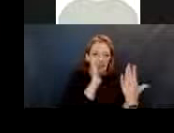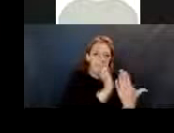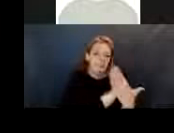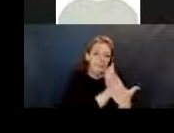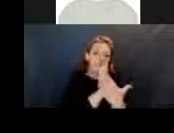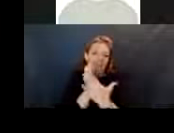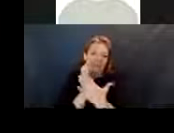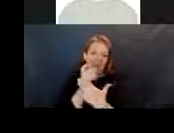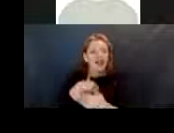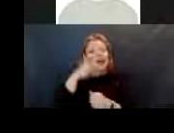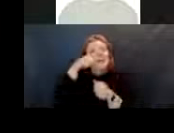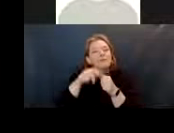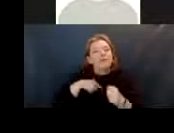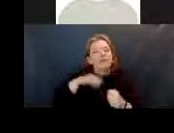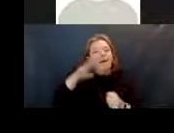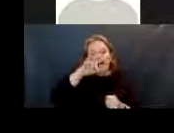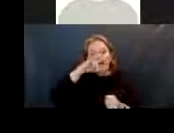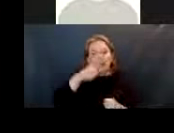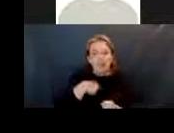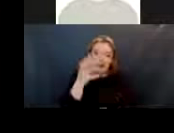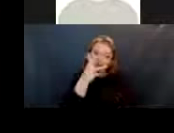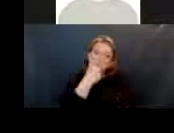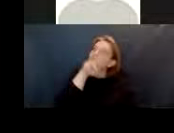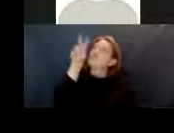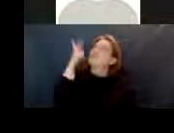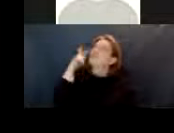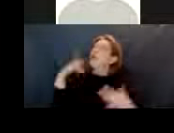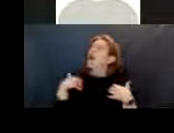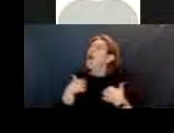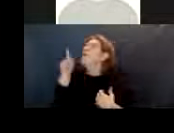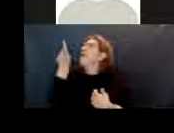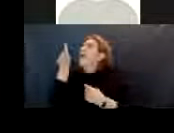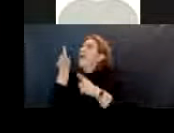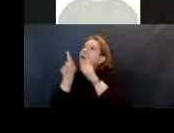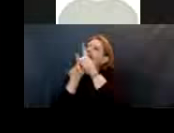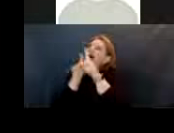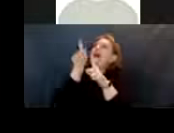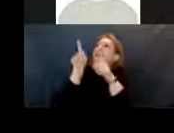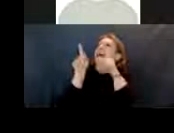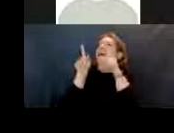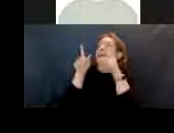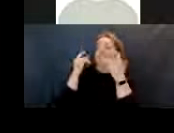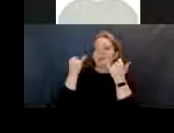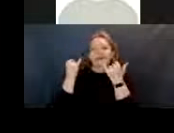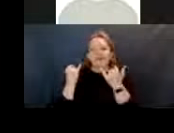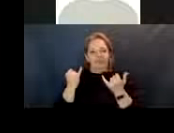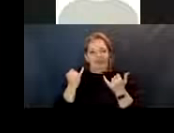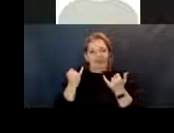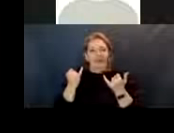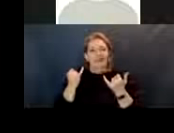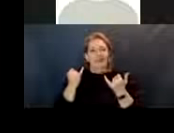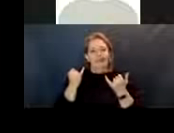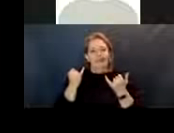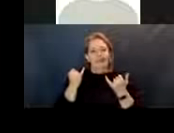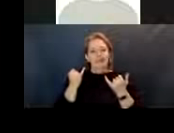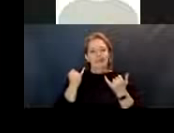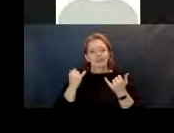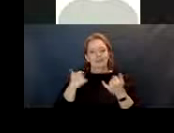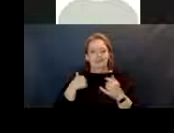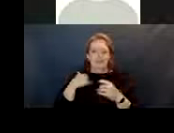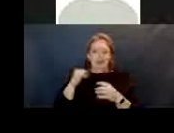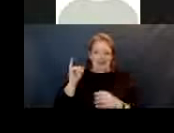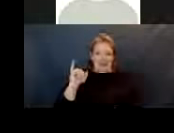in the shapes of clouds and now that, now when I'm in Mississippi I'm always looking